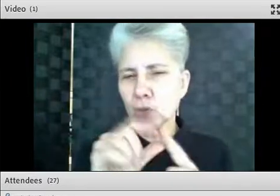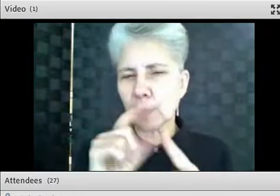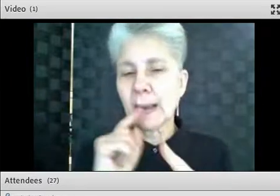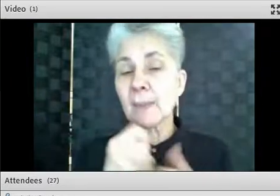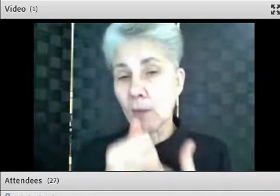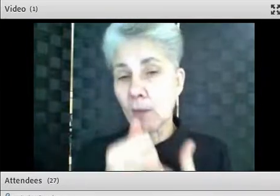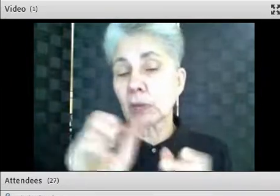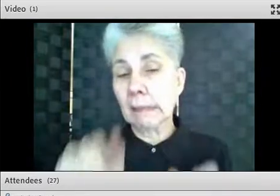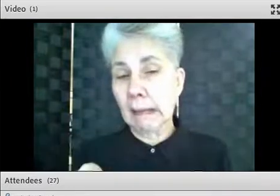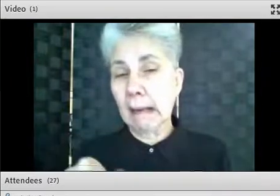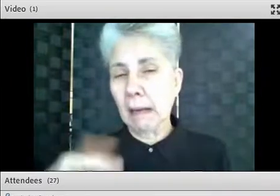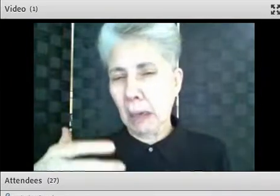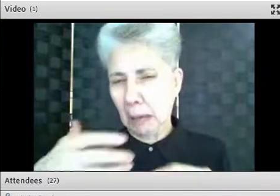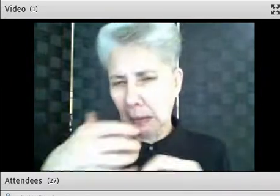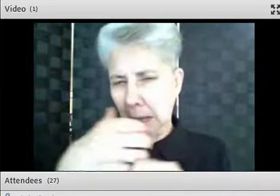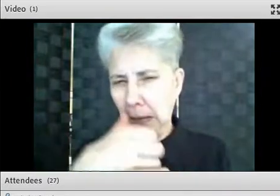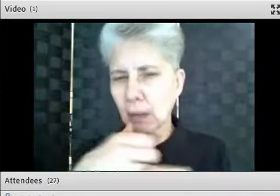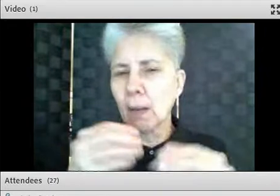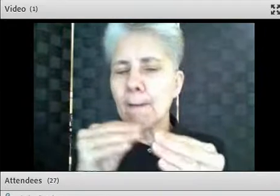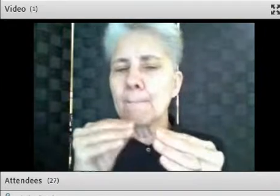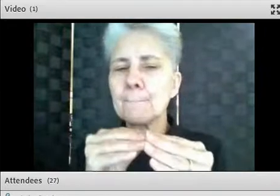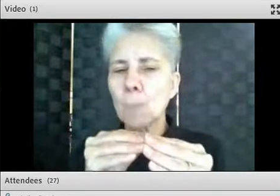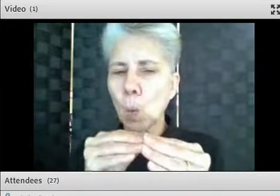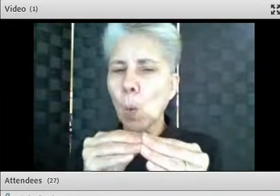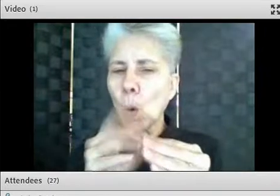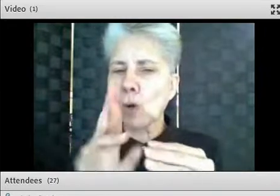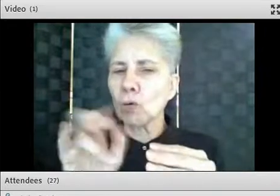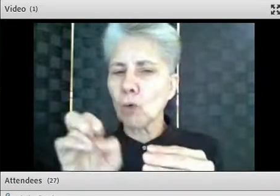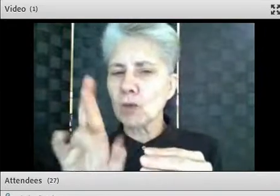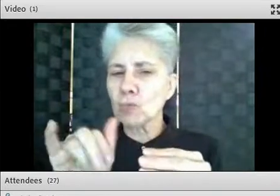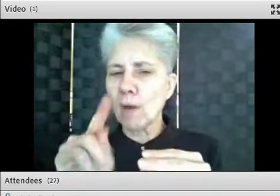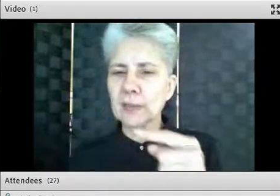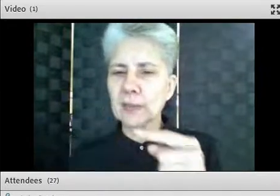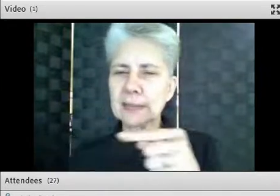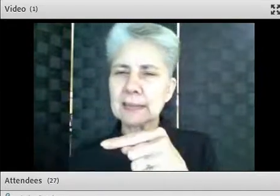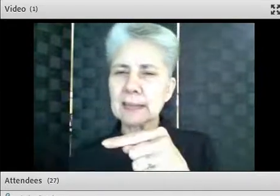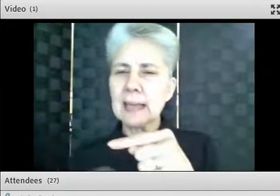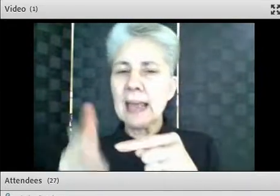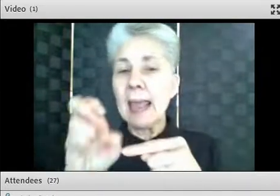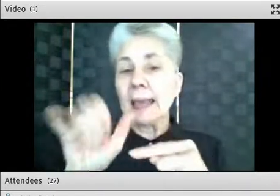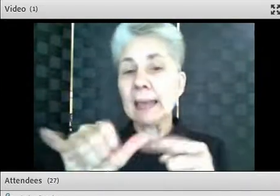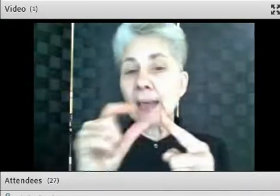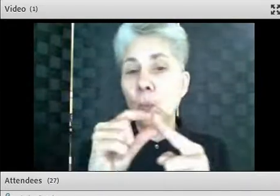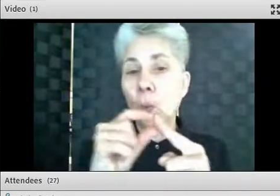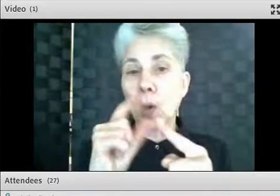can be kind of helpful in kind of looking at, you know, the different cross references as well, and then key word, this just searches everywhere,